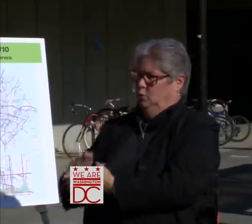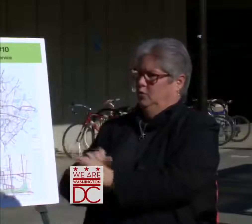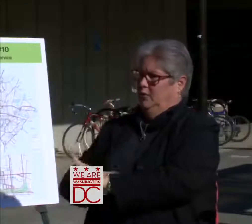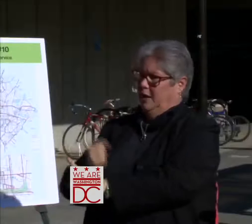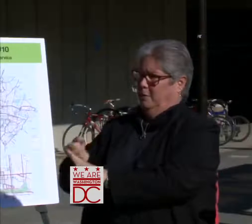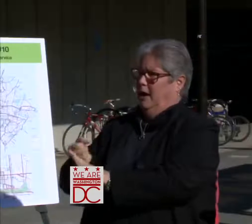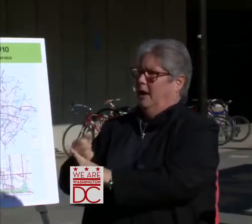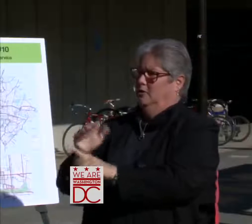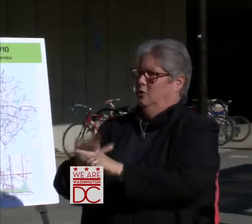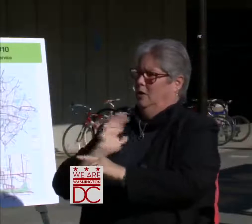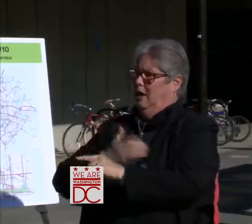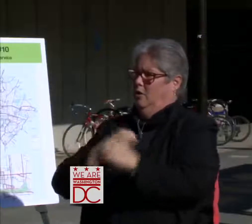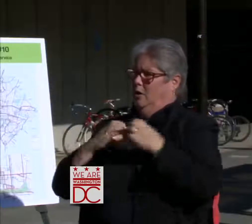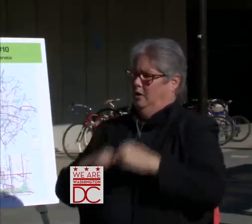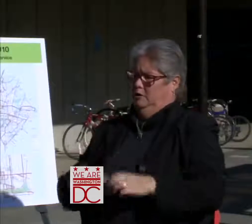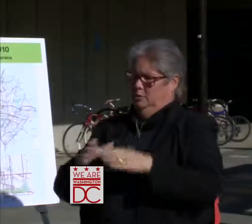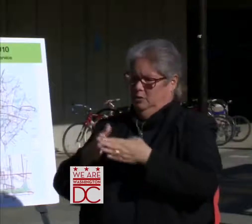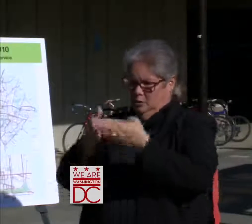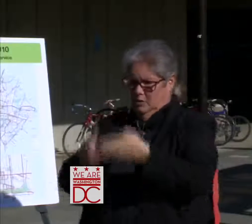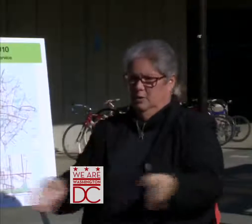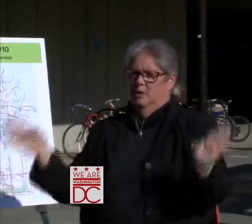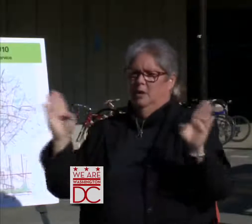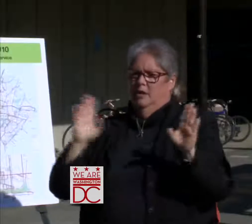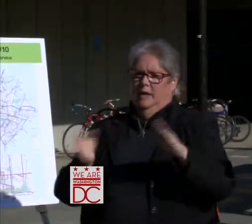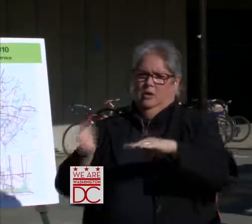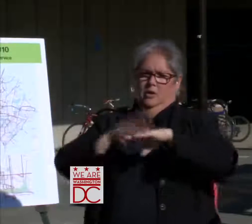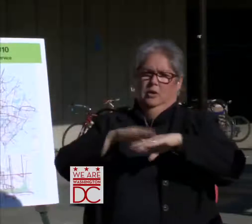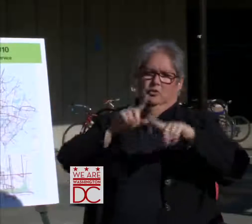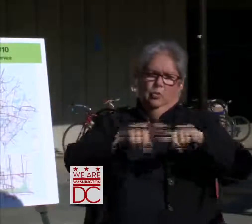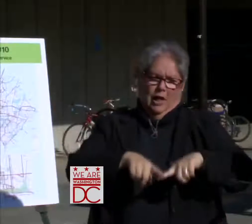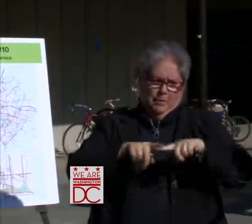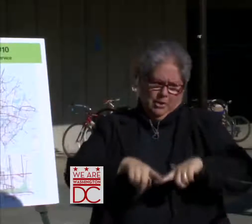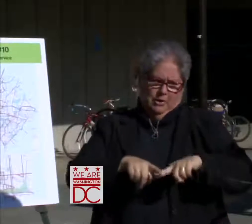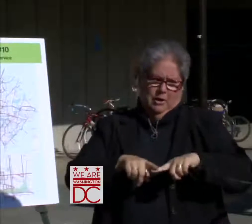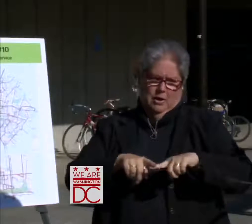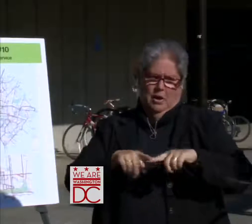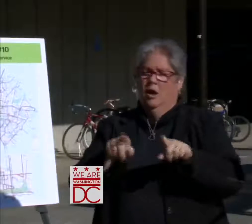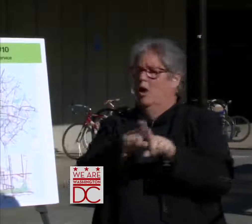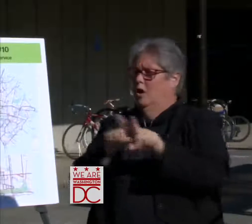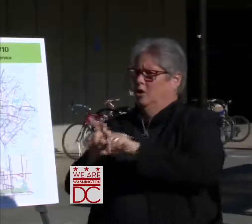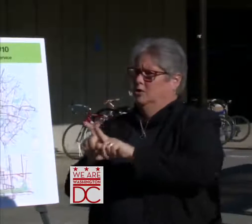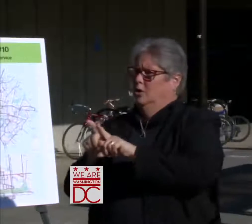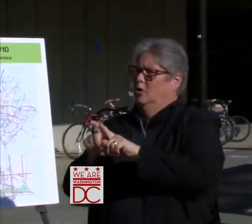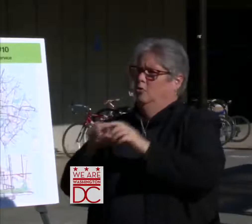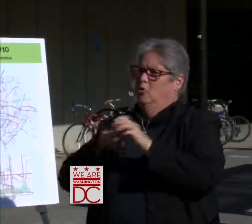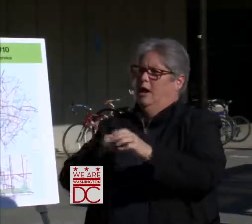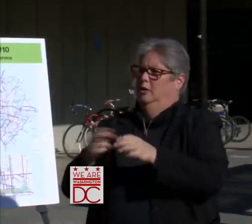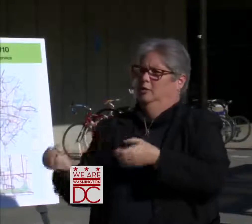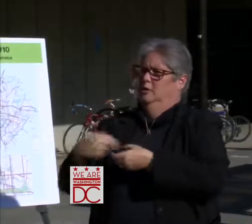HAVE ON CUSTOMERS ACROSS THE BOARD WHICH THEN INCREASES RELIABILITY AND THEN WE CAN GET THE RIDERSHIP BACK UP.